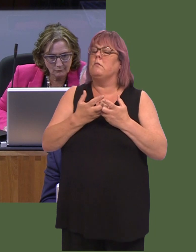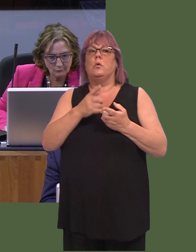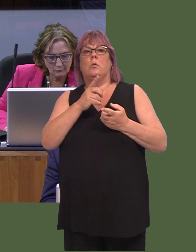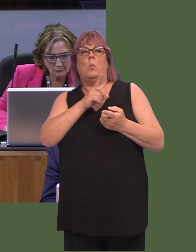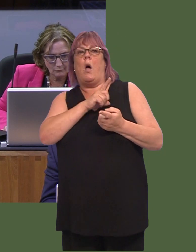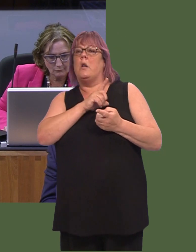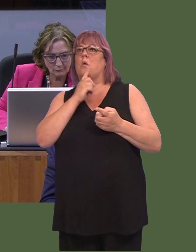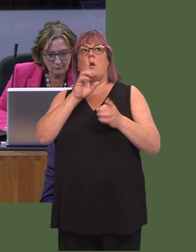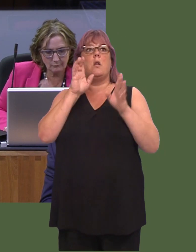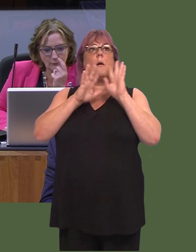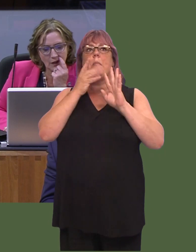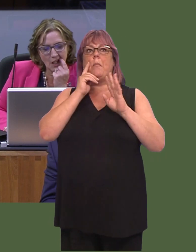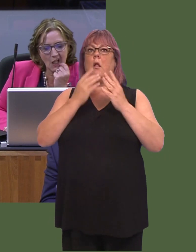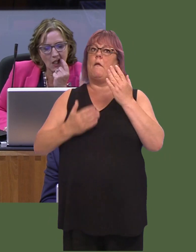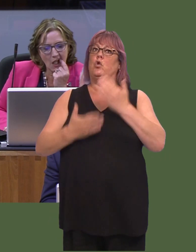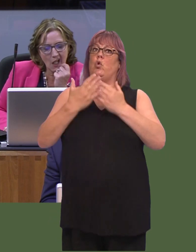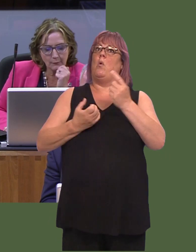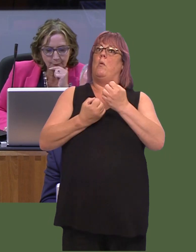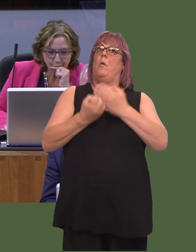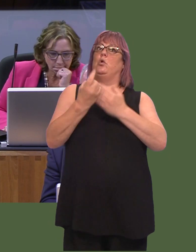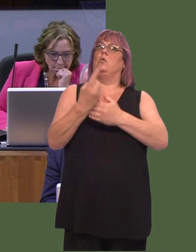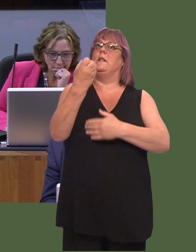so that young people can have the opportunities that they might not have otherwise?